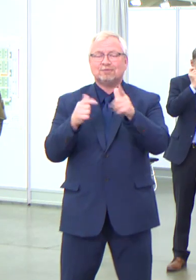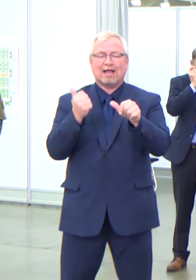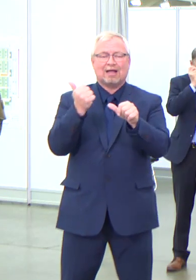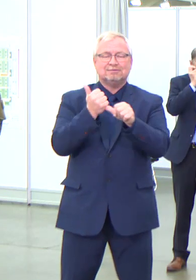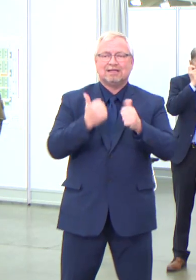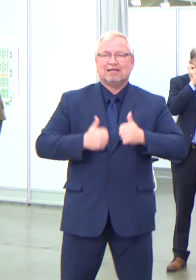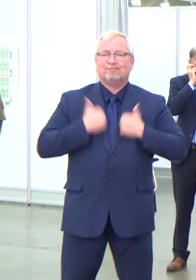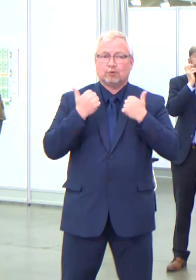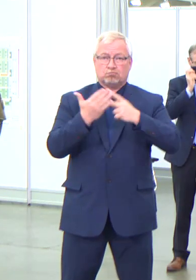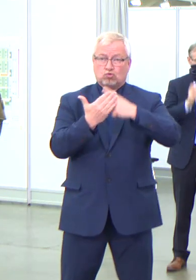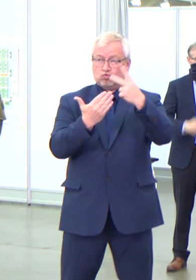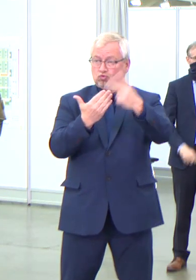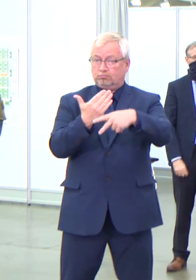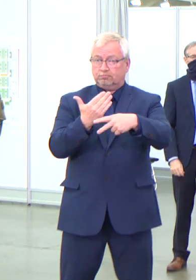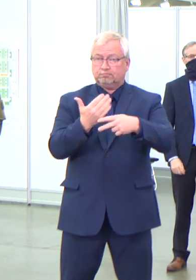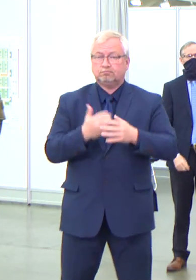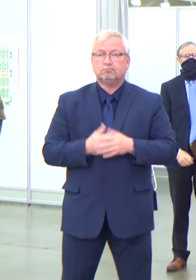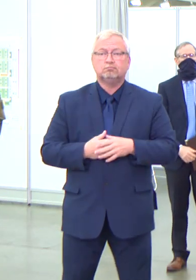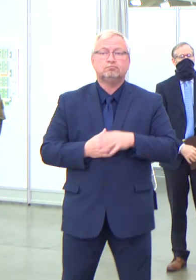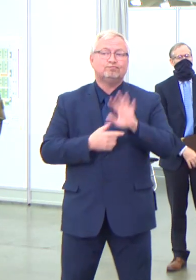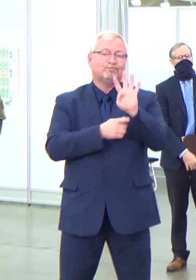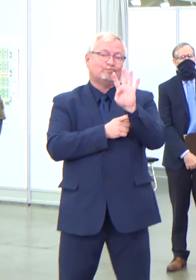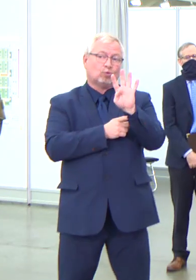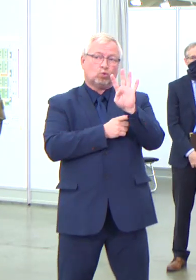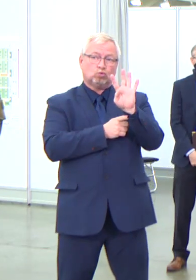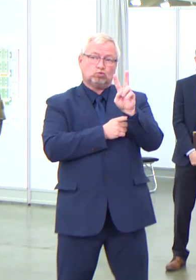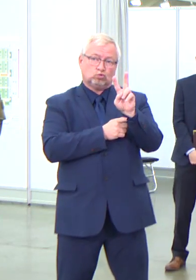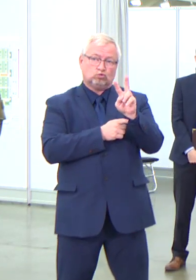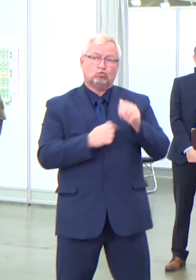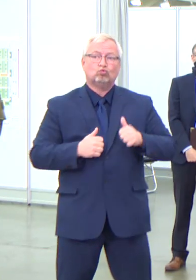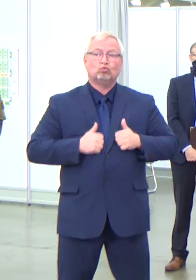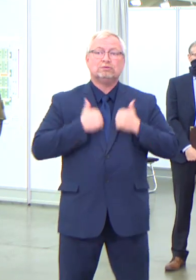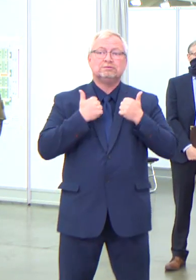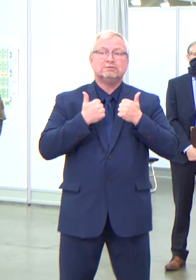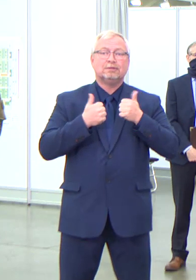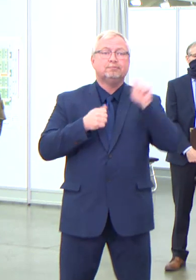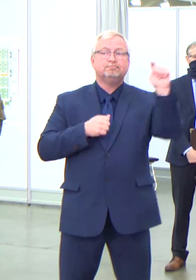27 newly licensed assisted living programs, 42 residential sites for